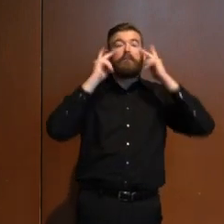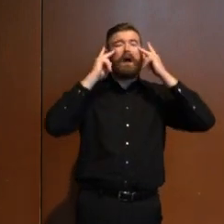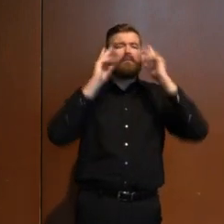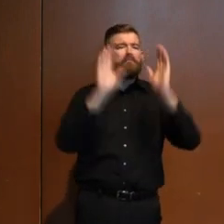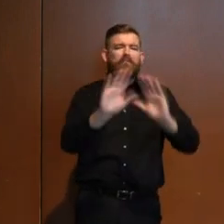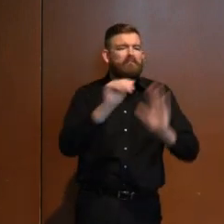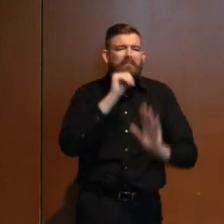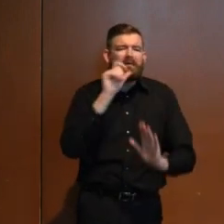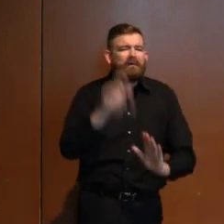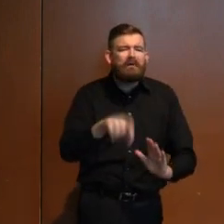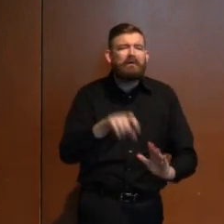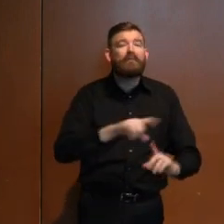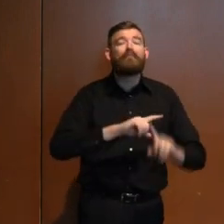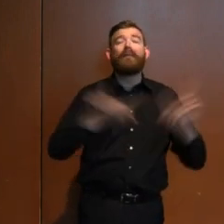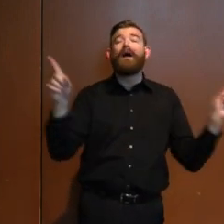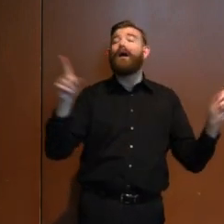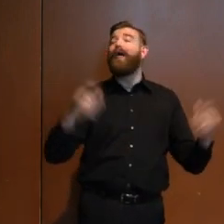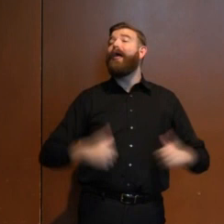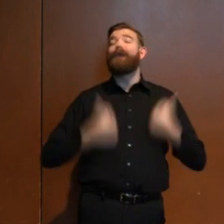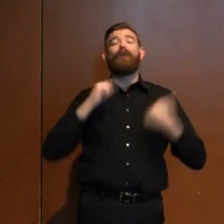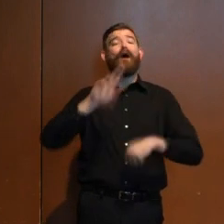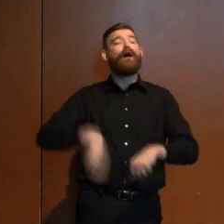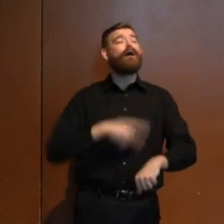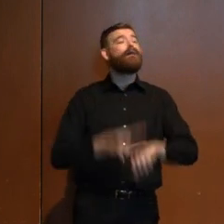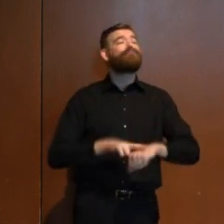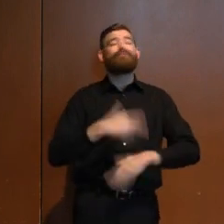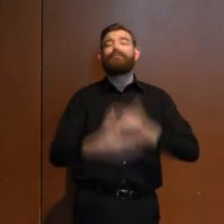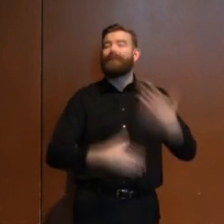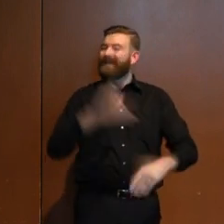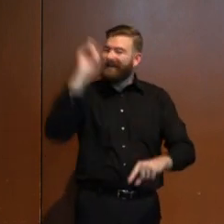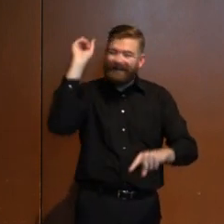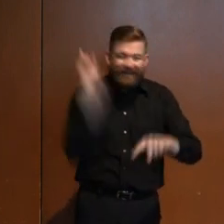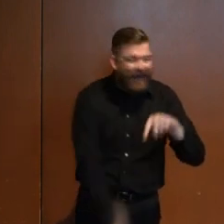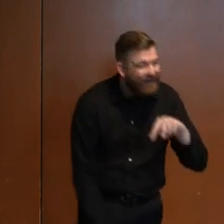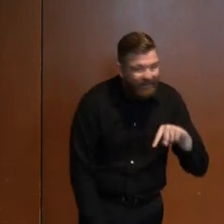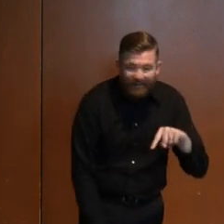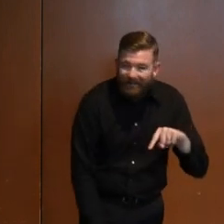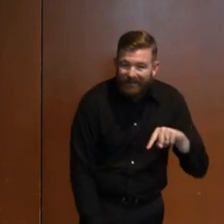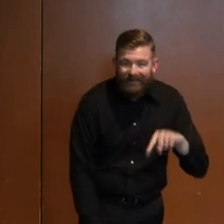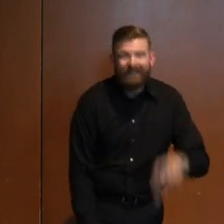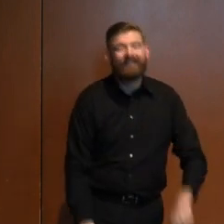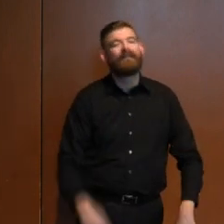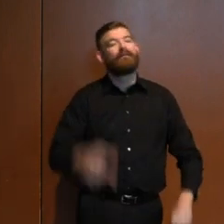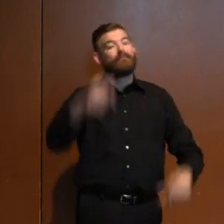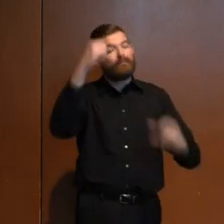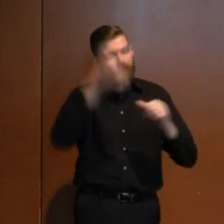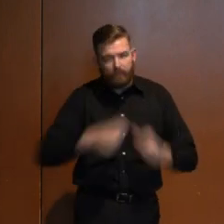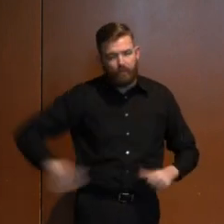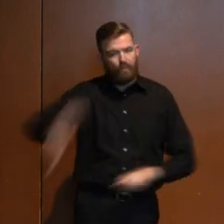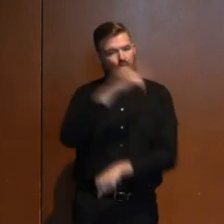WHILE IT'S NO TIME TO PANIC IT'S NO TIME FOR BUSINESS AS USUAL. WE RECOGNIZE THERE'S IMPATIENCE. I WILL RECOGNIZE EVERYBODY